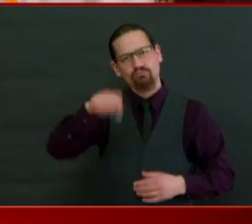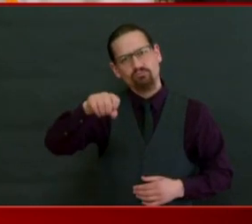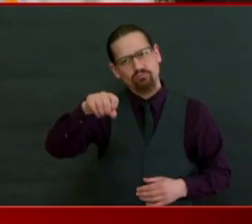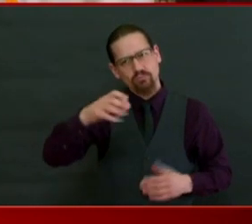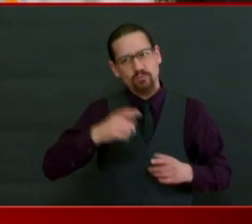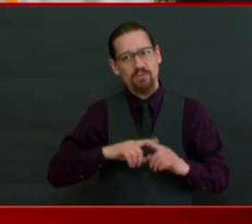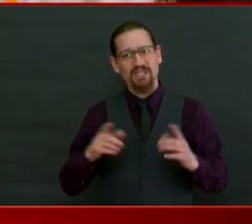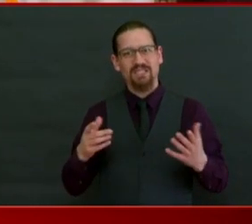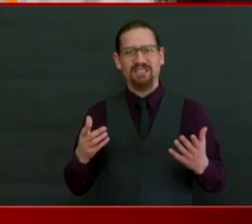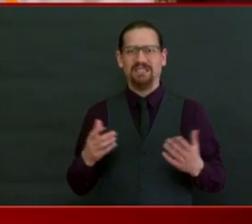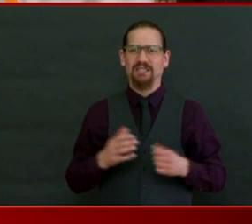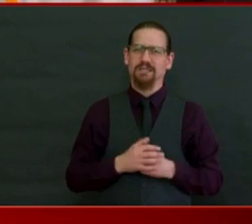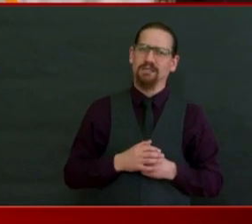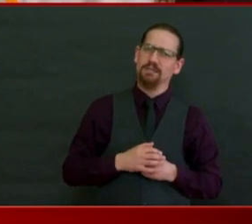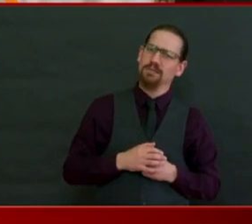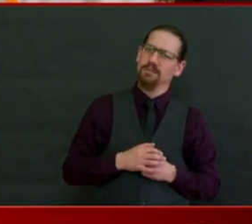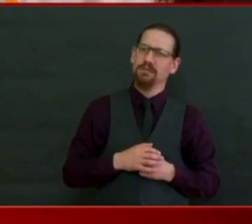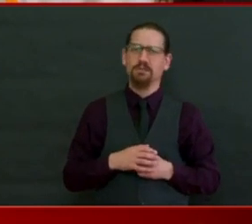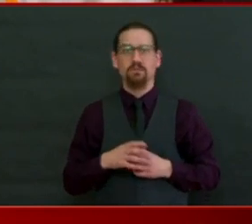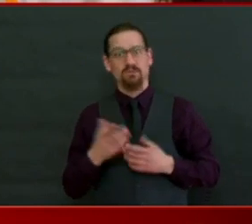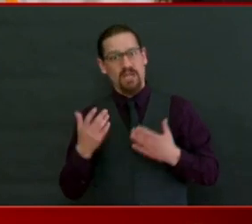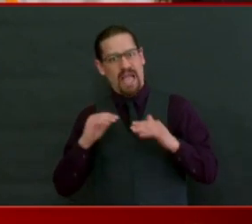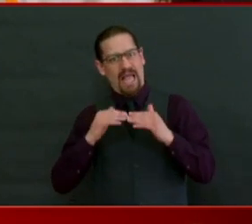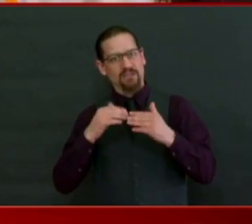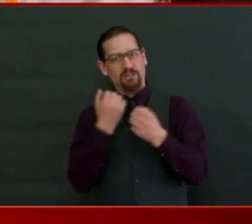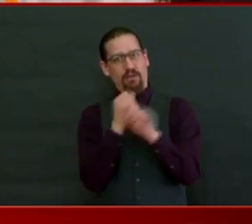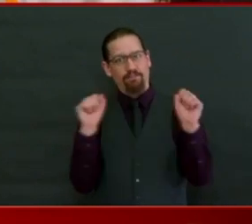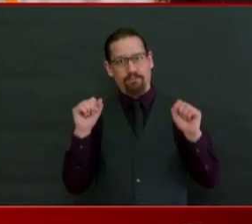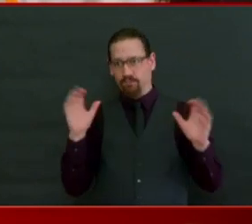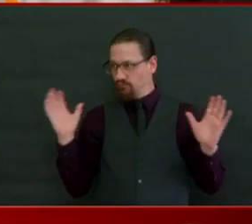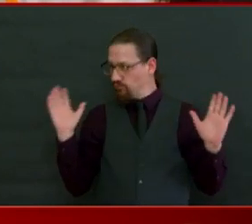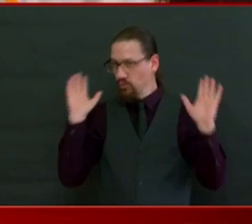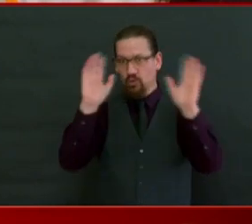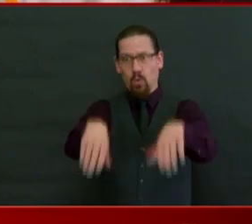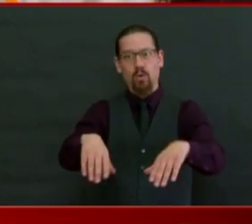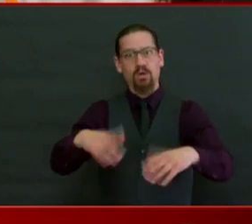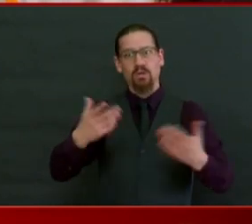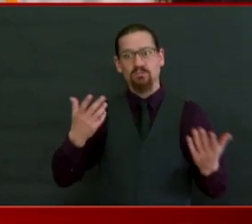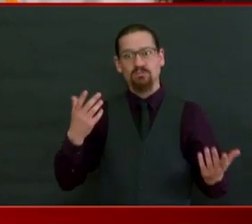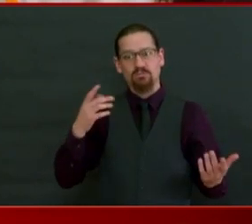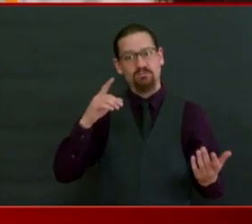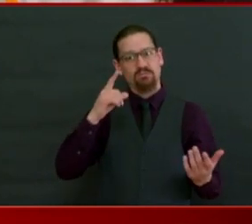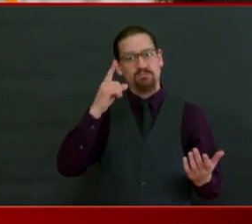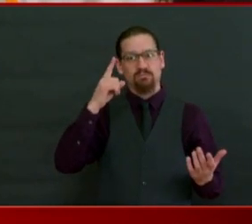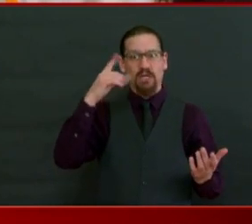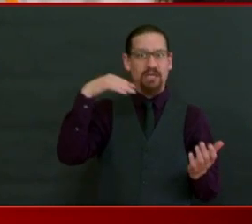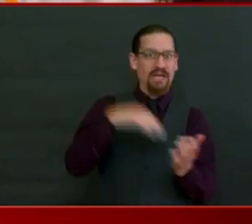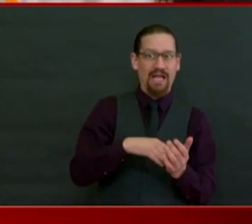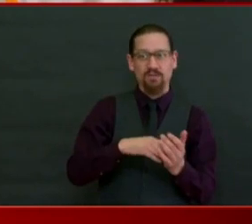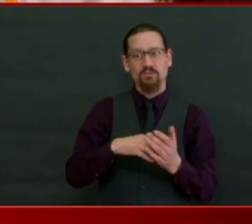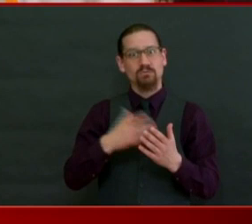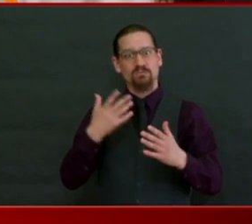BE ABLE TO LEARN AND LEARN TO THE BEST OF THE ABILITY WE CAN OFFER THEM. HAVING SAID THAT, IT IS DIFFICULT TO IMAGINE HOW WE CAN